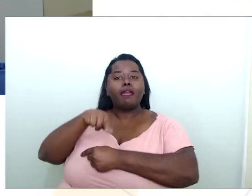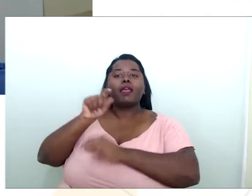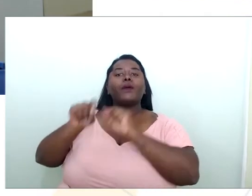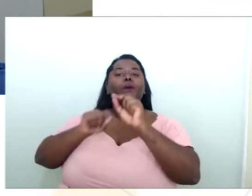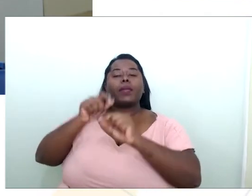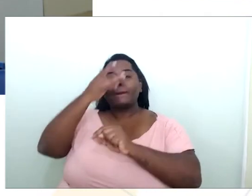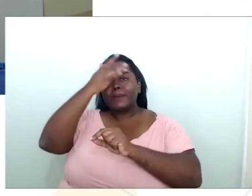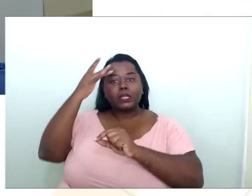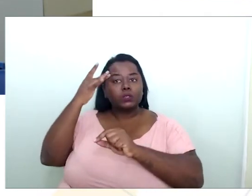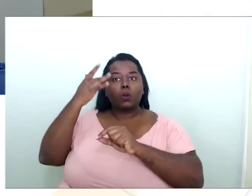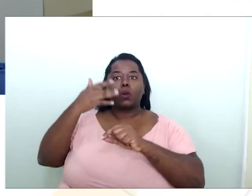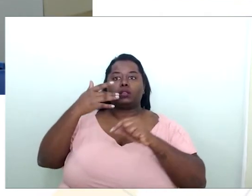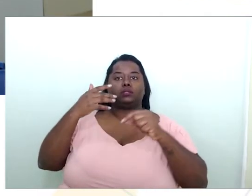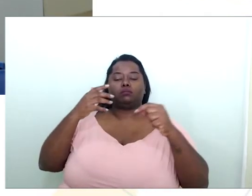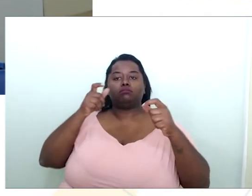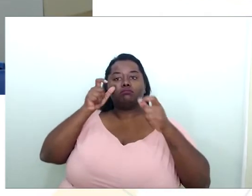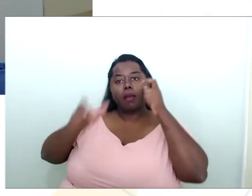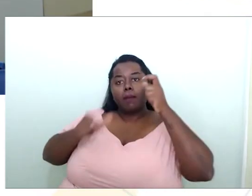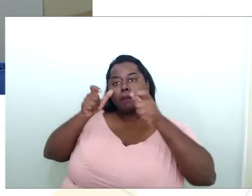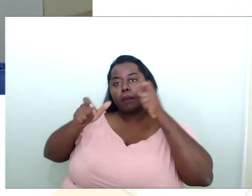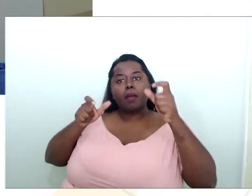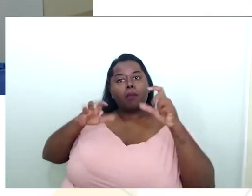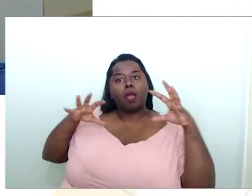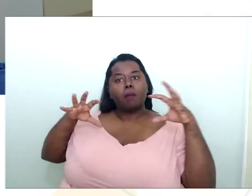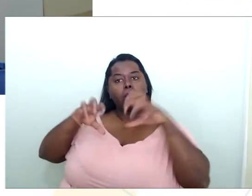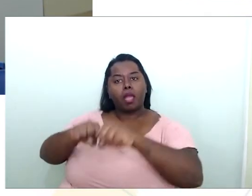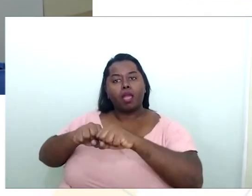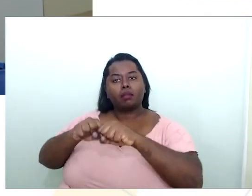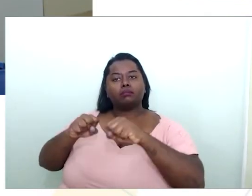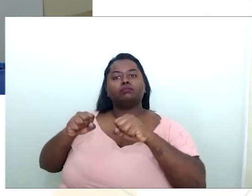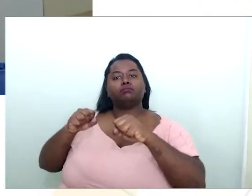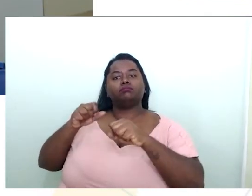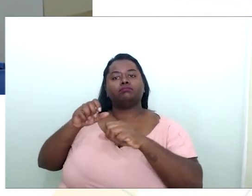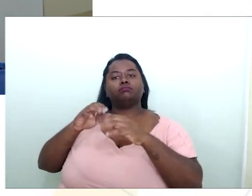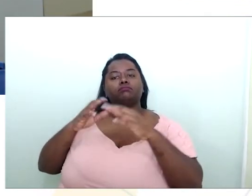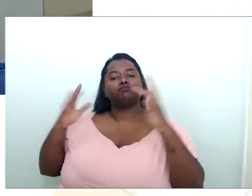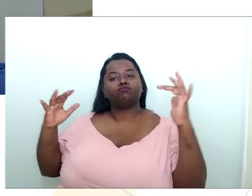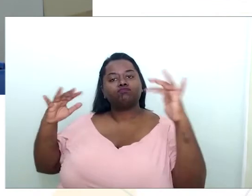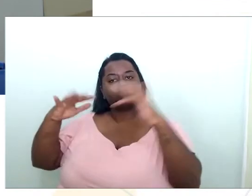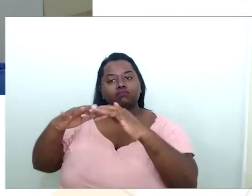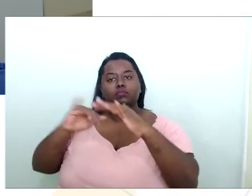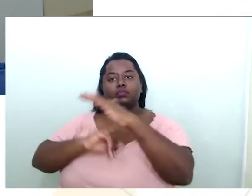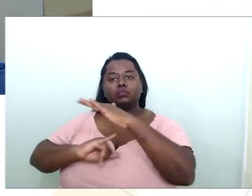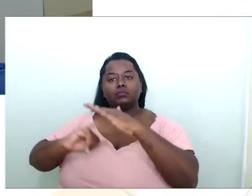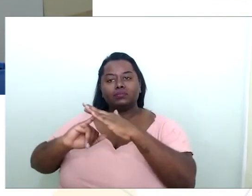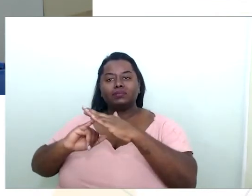institution so the idea of profiteering from from from and and most of these